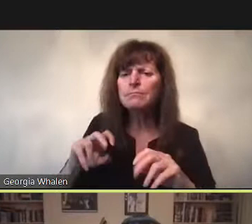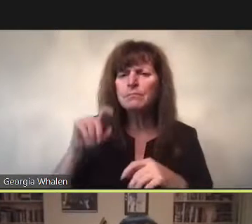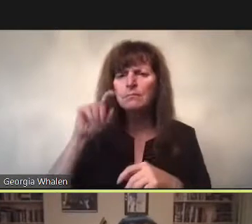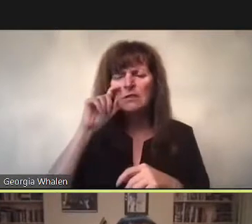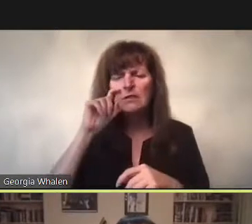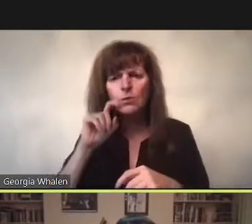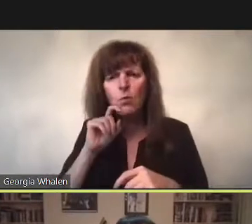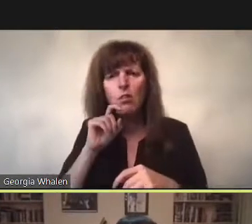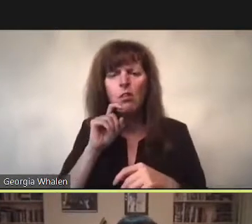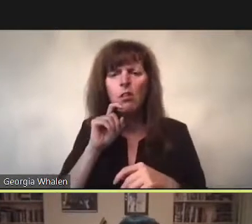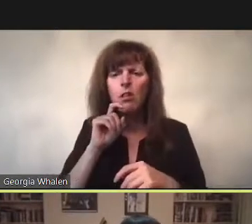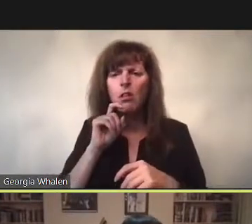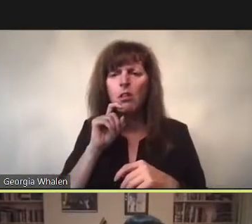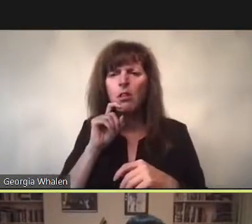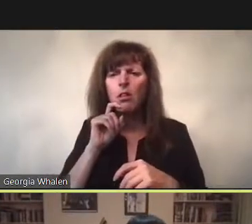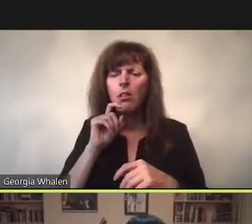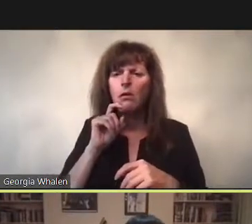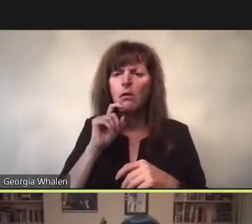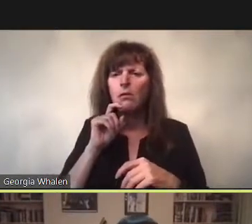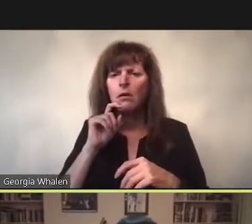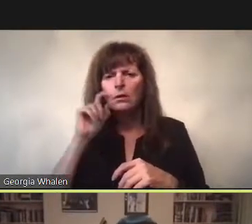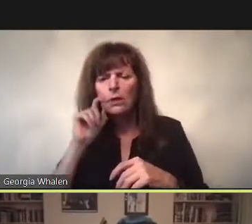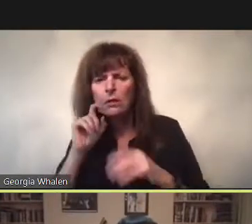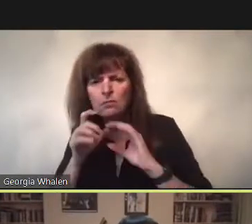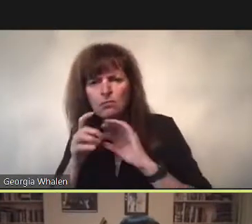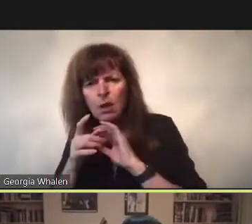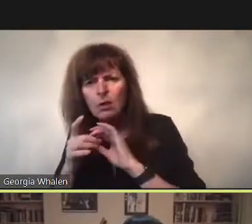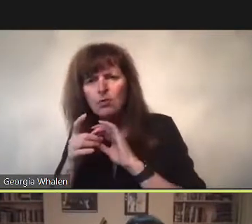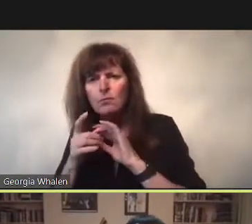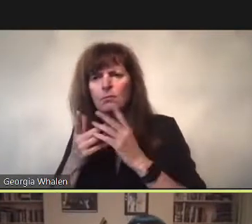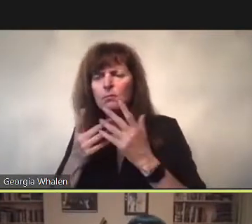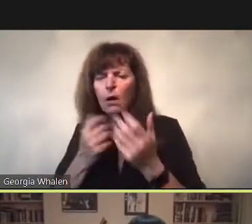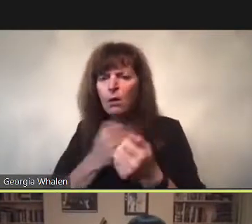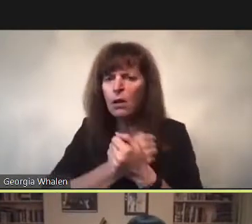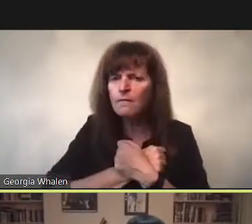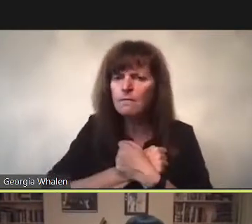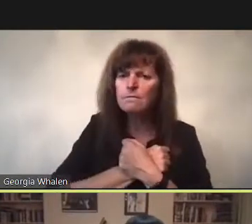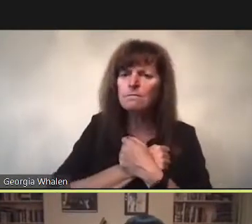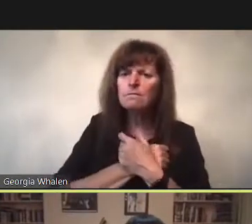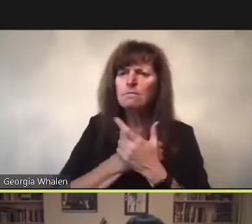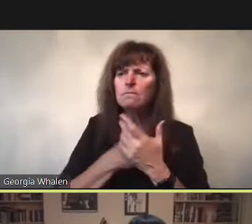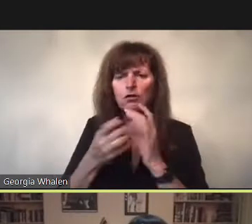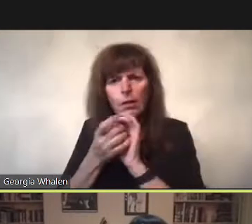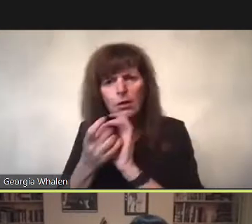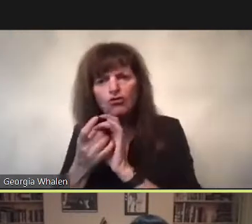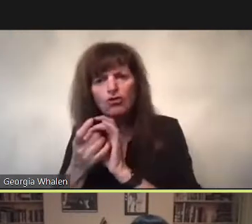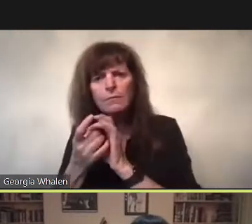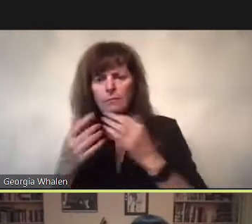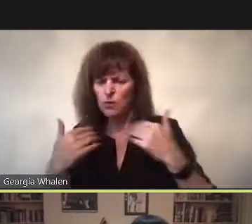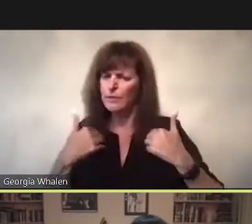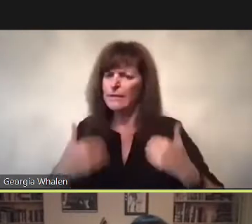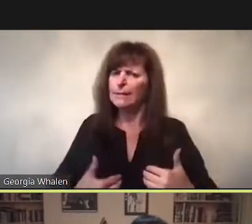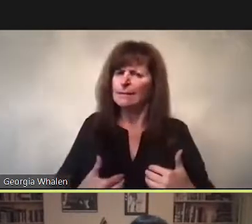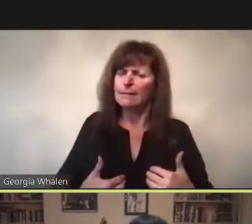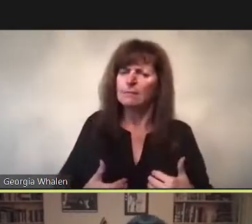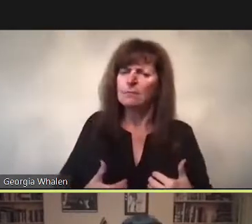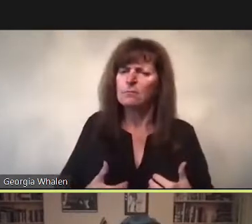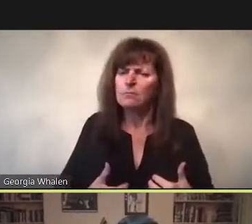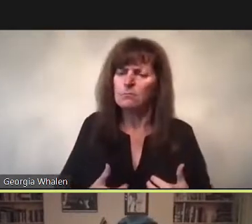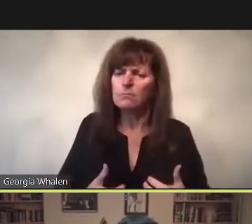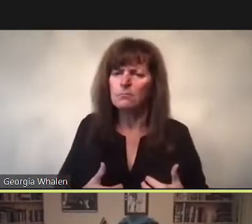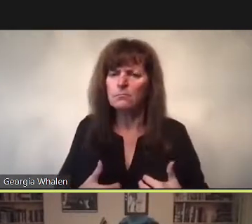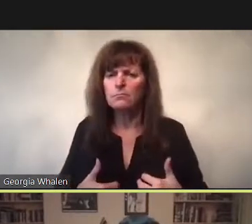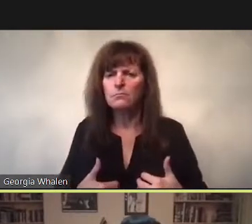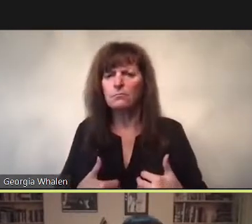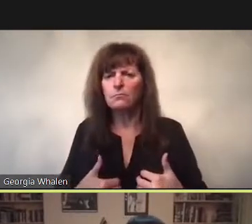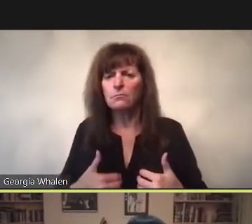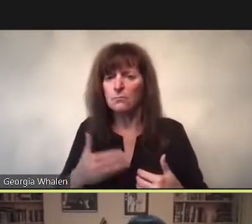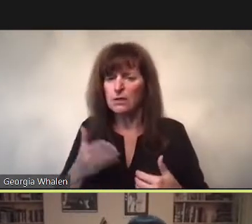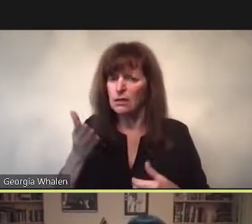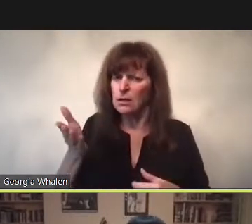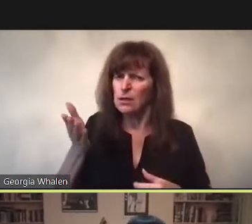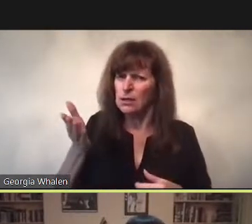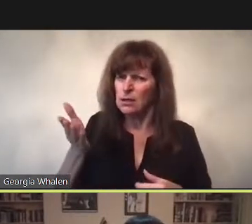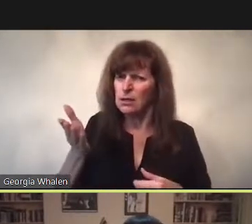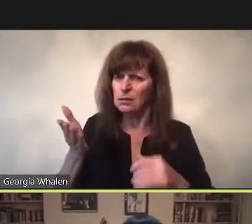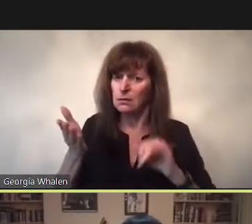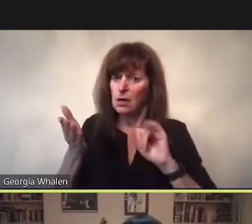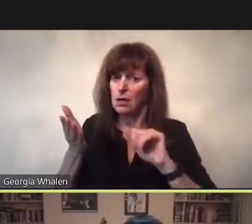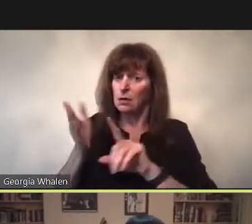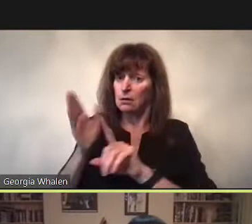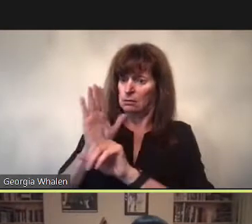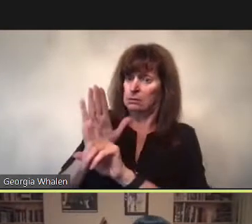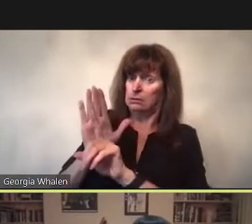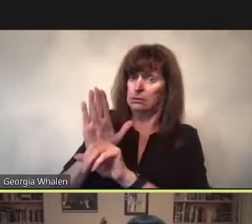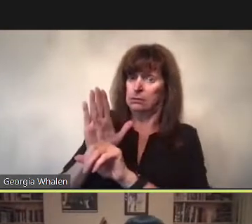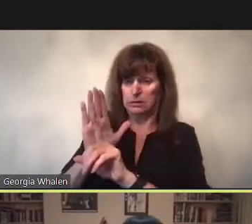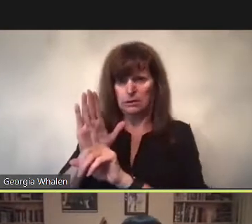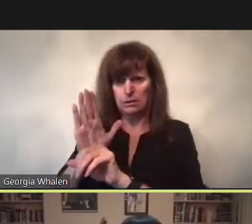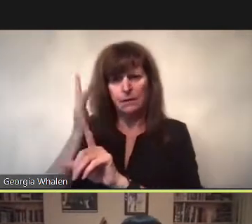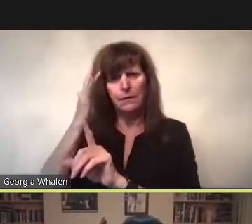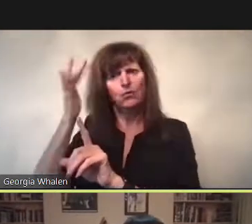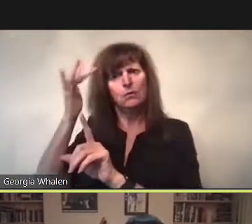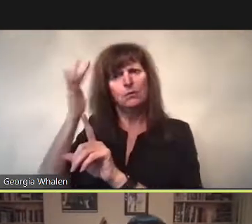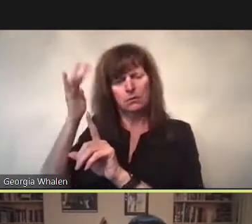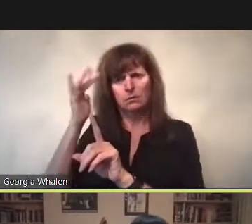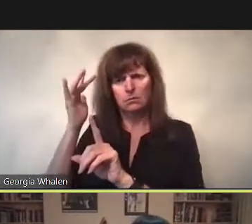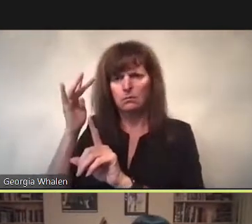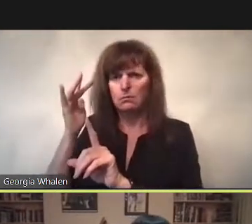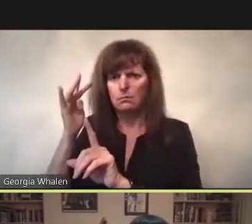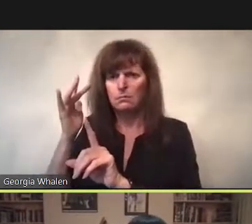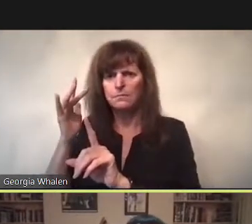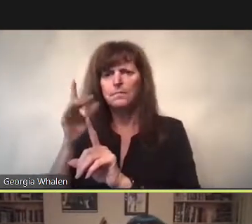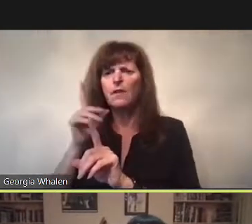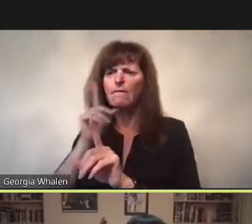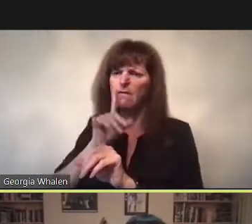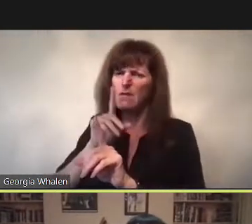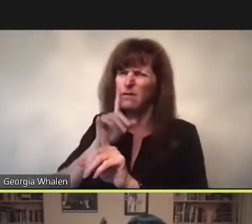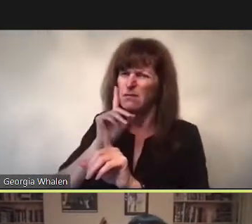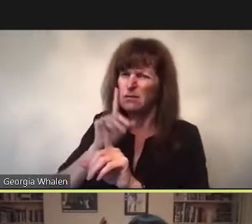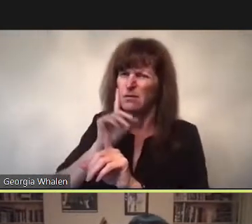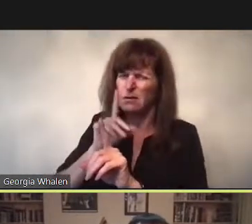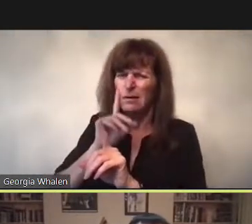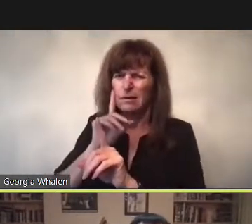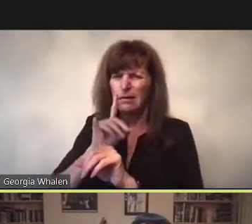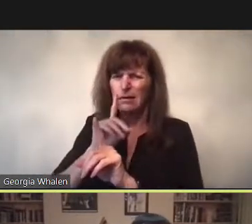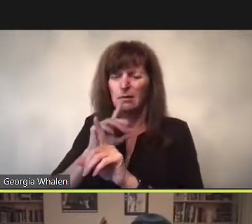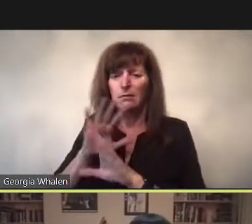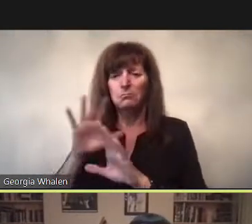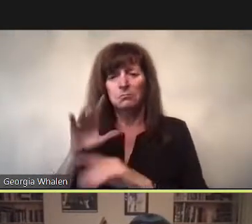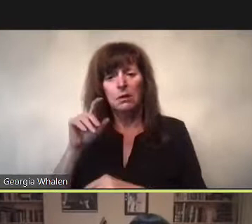And a denial of all attempts ot redeem sex by displacing the aversion caused by its sacrificial nature and recuperating it through the pastoral fantasy.